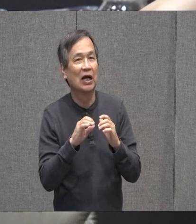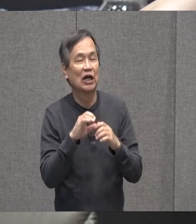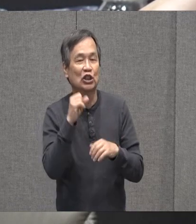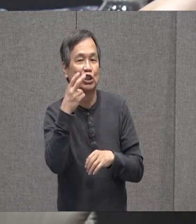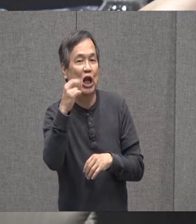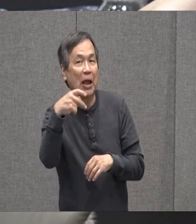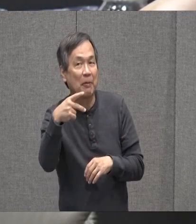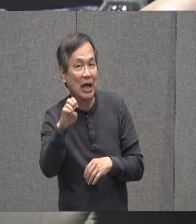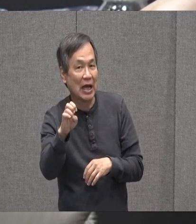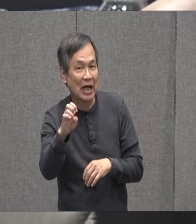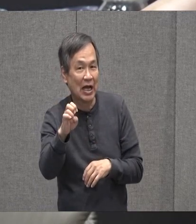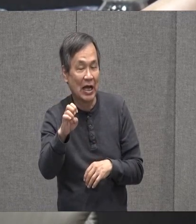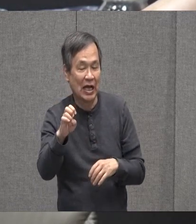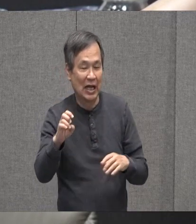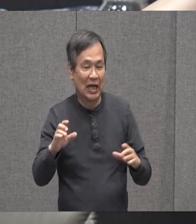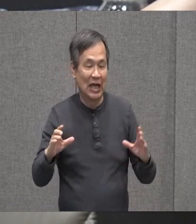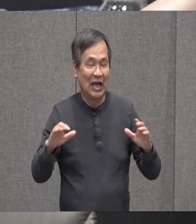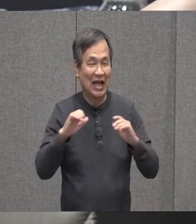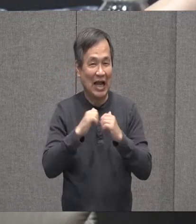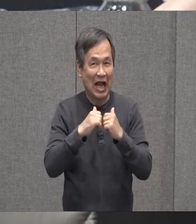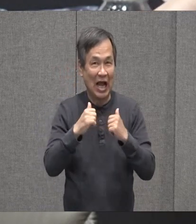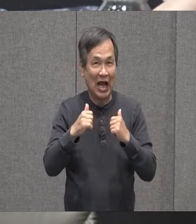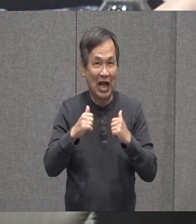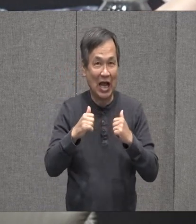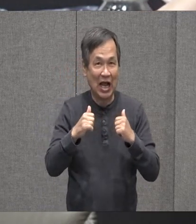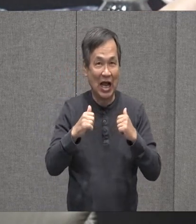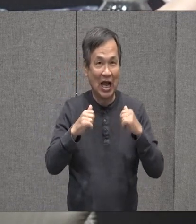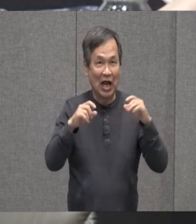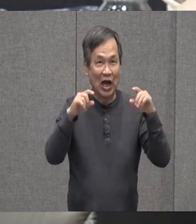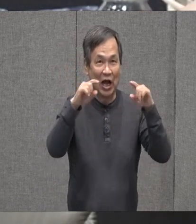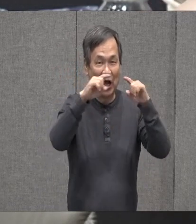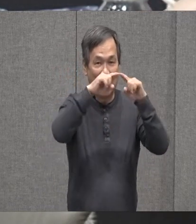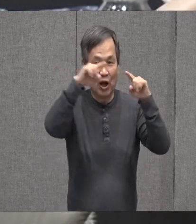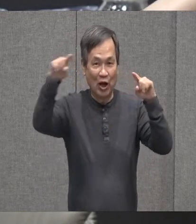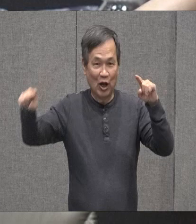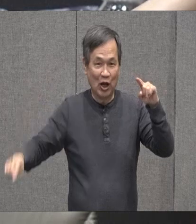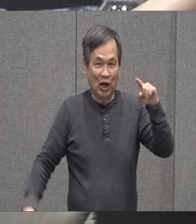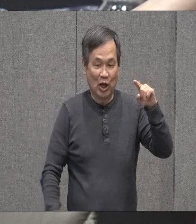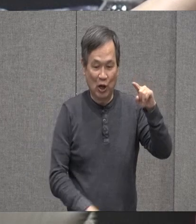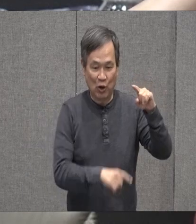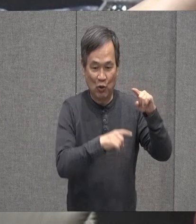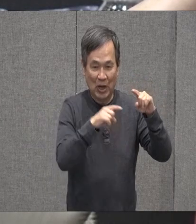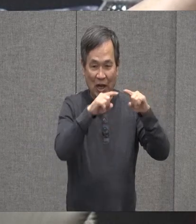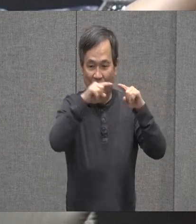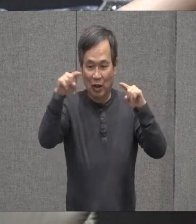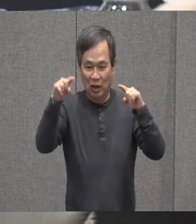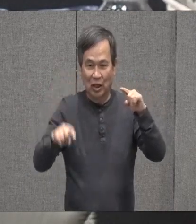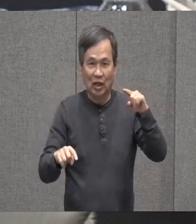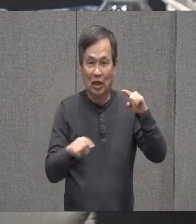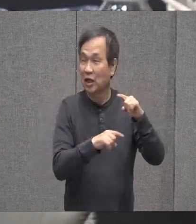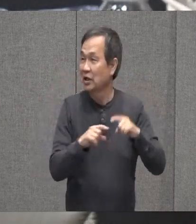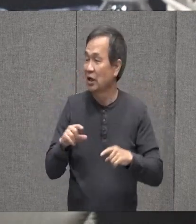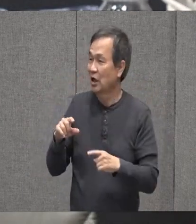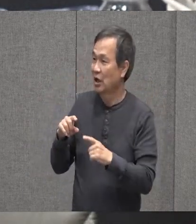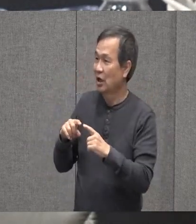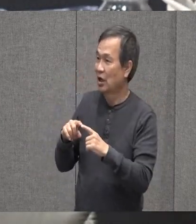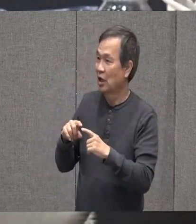and how far, or the length around the outside of a shape. Around. That's perimeter.